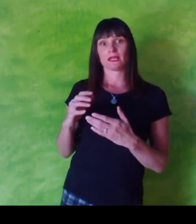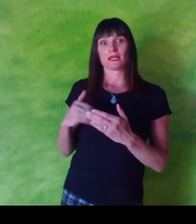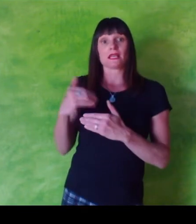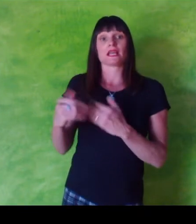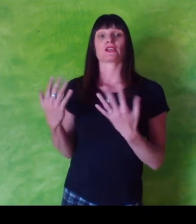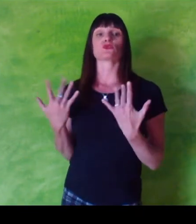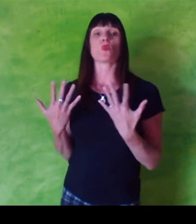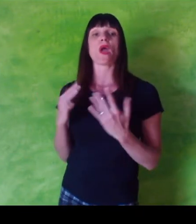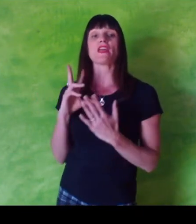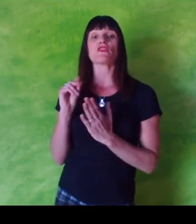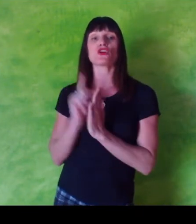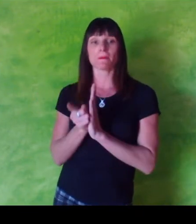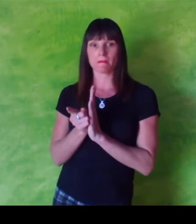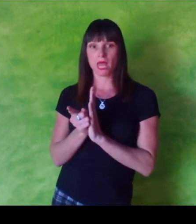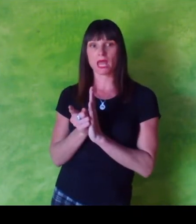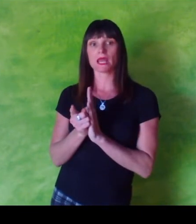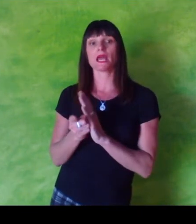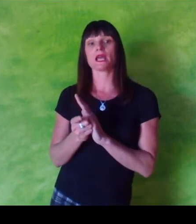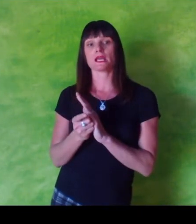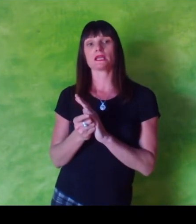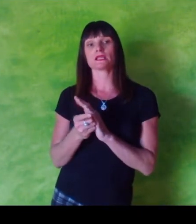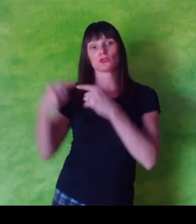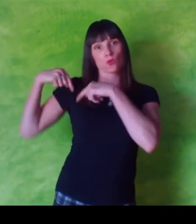that temperature and then wait a half hour before we start baking these lovely rolls